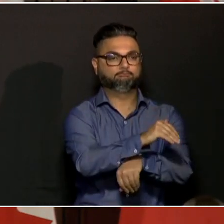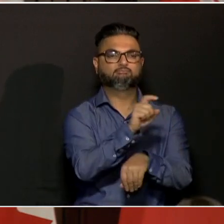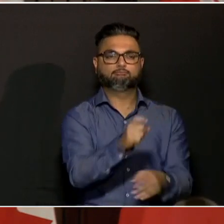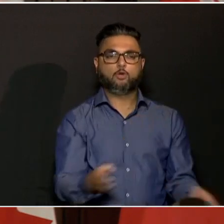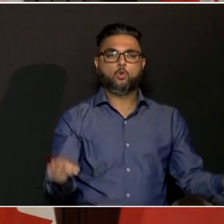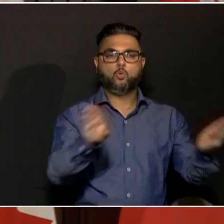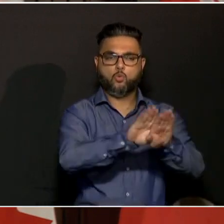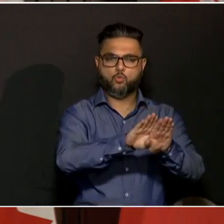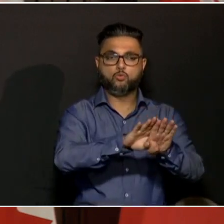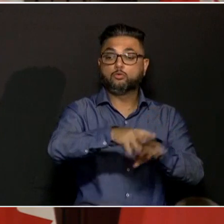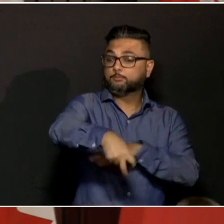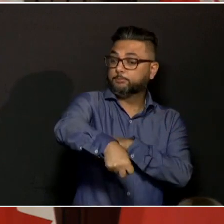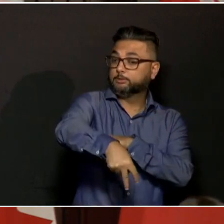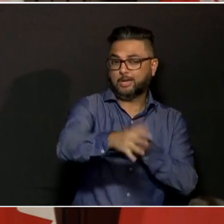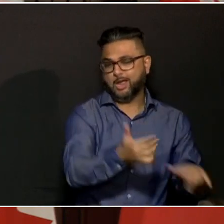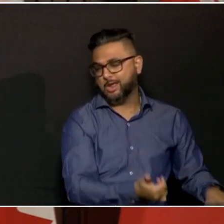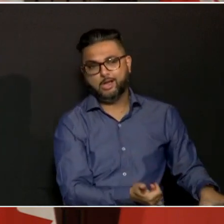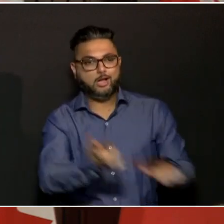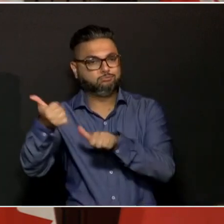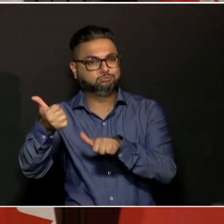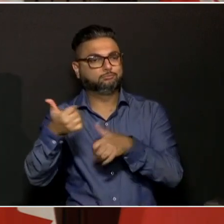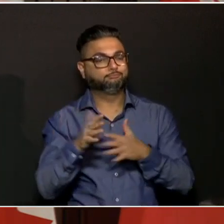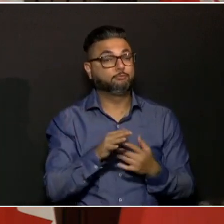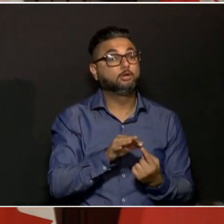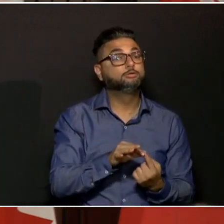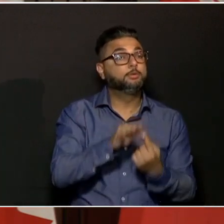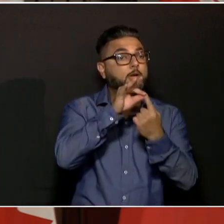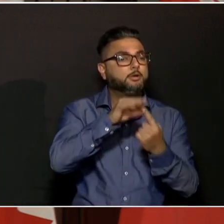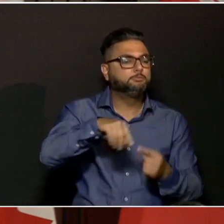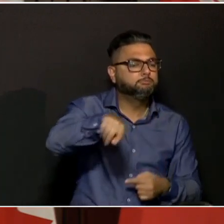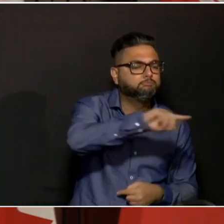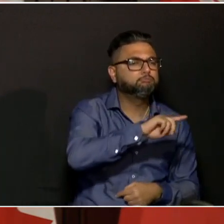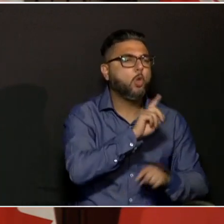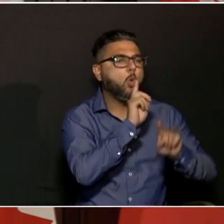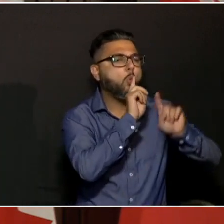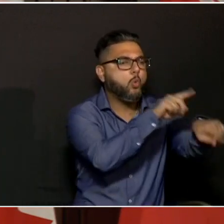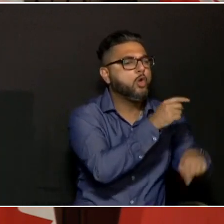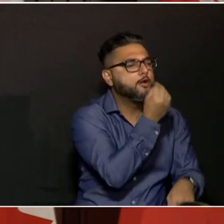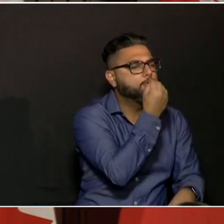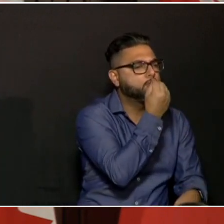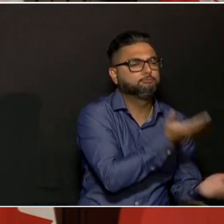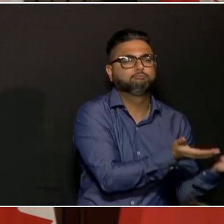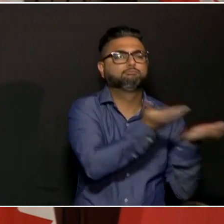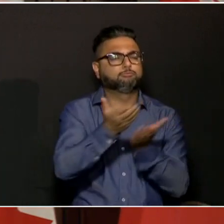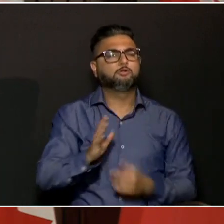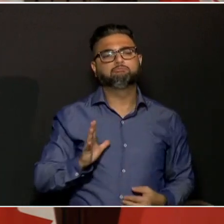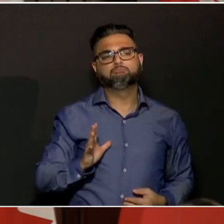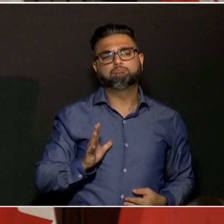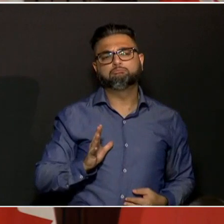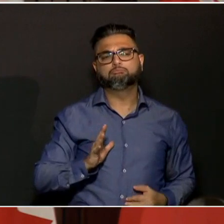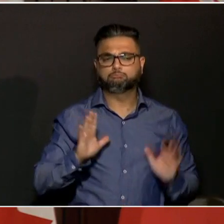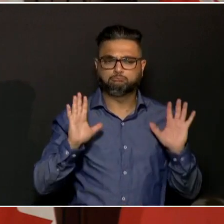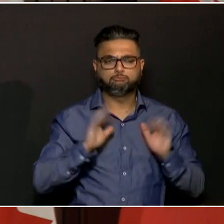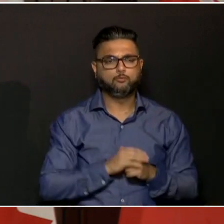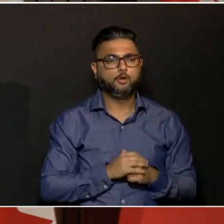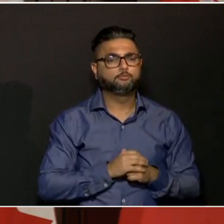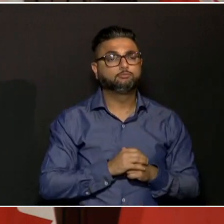by midnight, except take out service or delivery. I want to repeat that again.